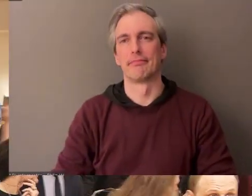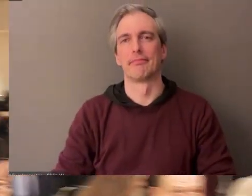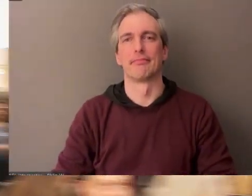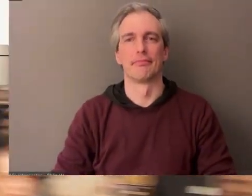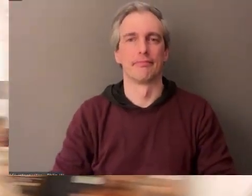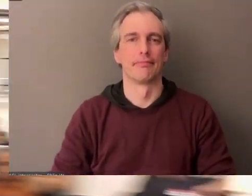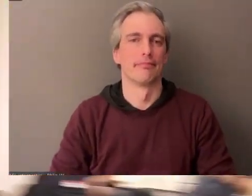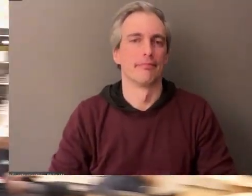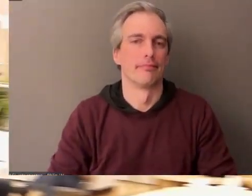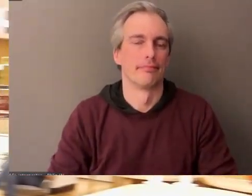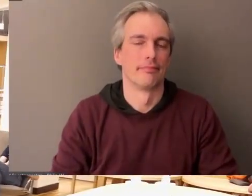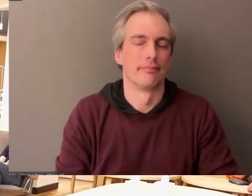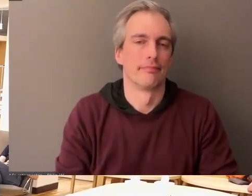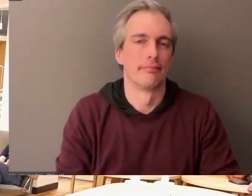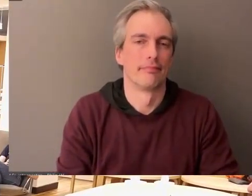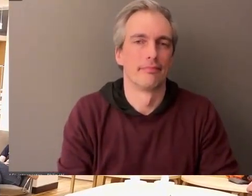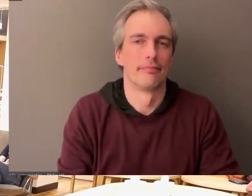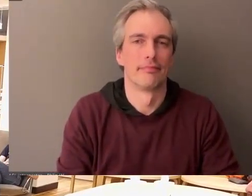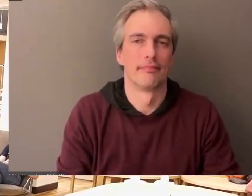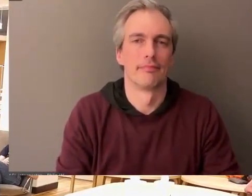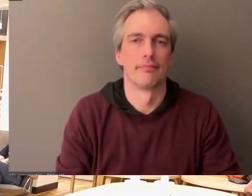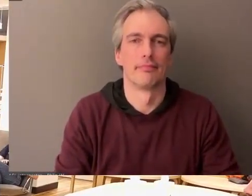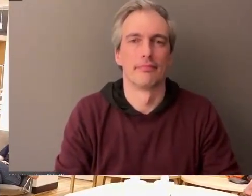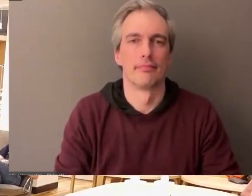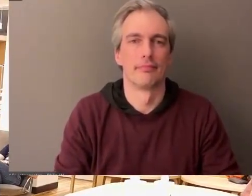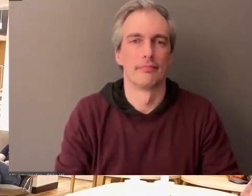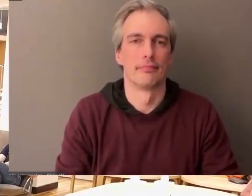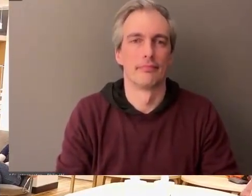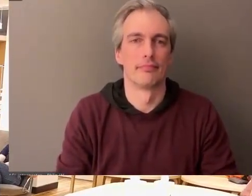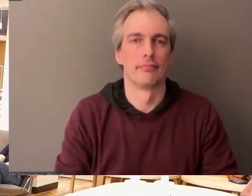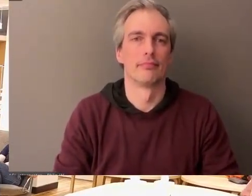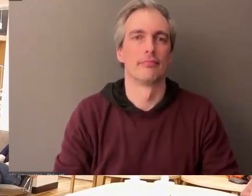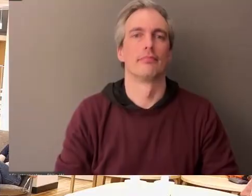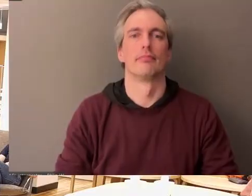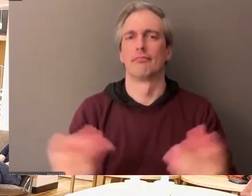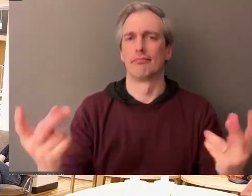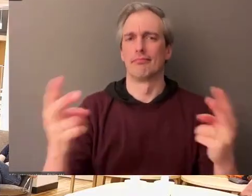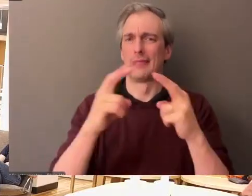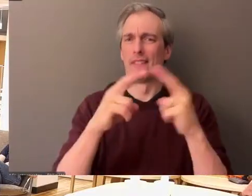Thank you. All right. Thank you. This is very exciting. And I'm looking forward to bringing this to product teams.